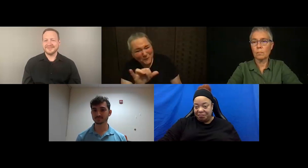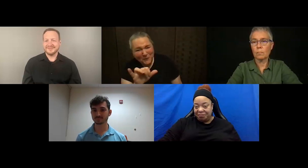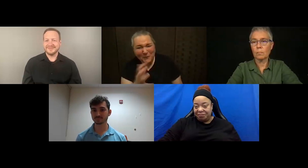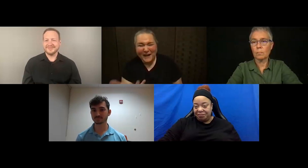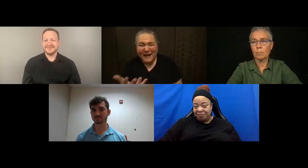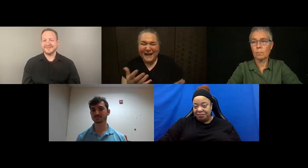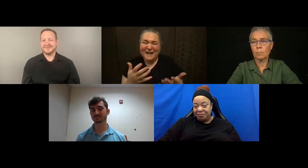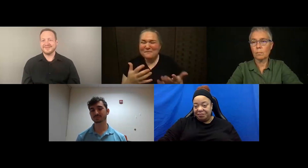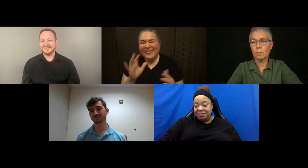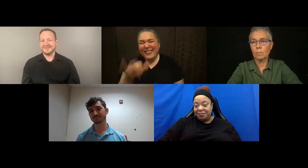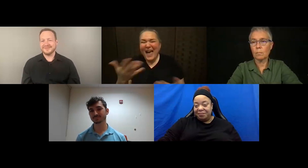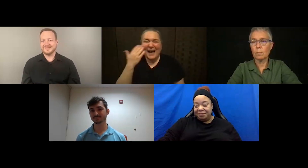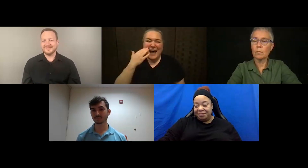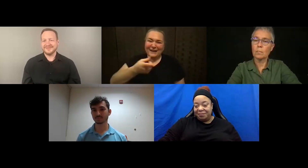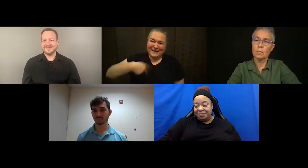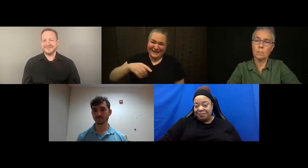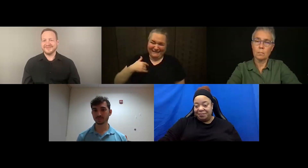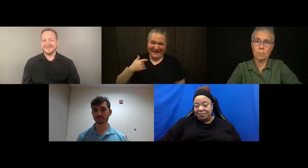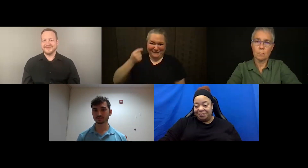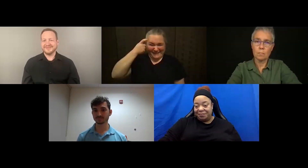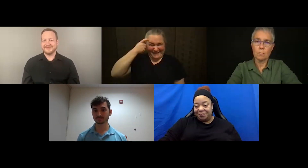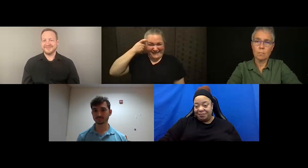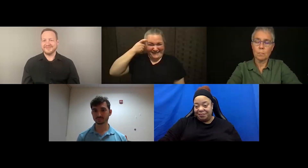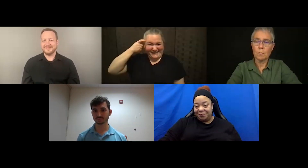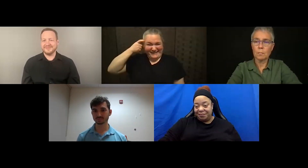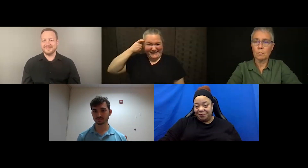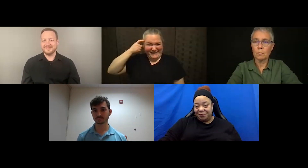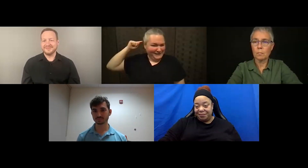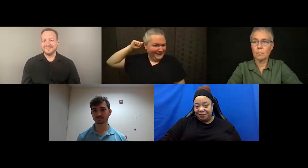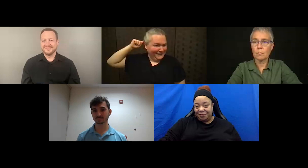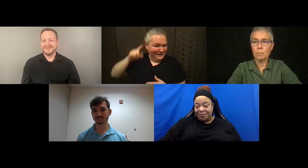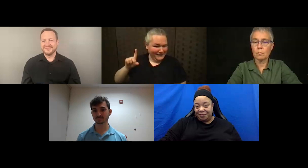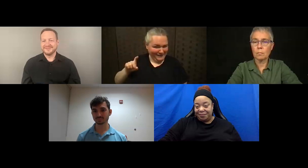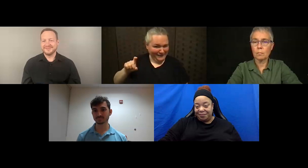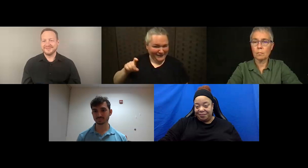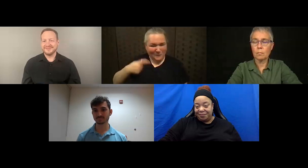Deaf clients would have more confidentiality than we have now. I have trauma